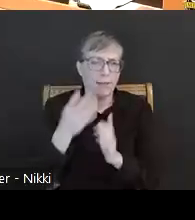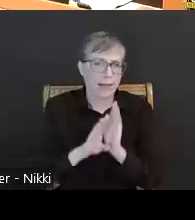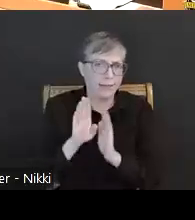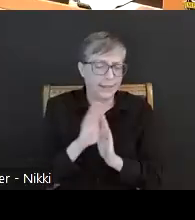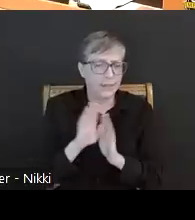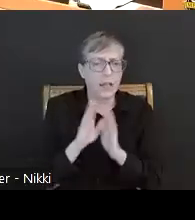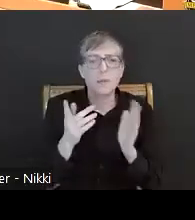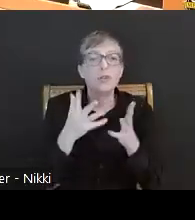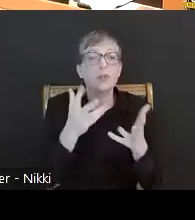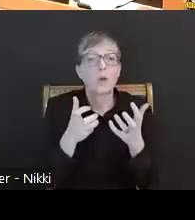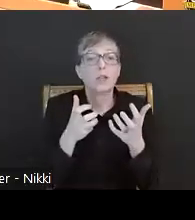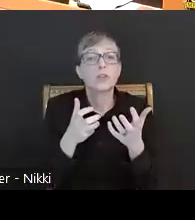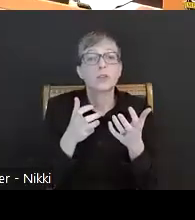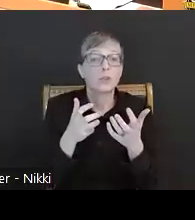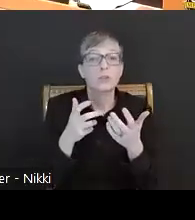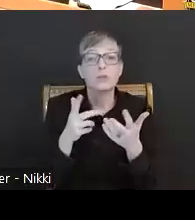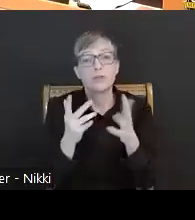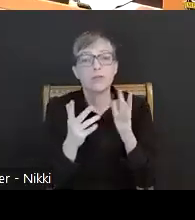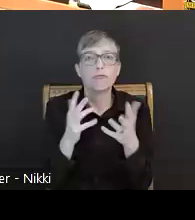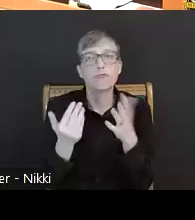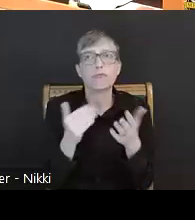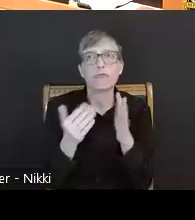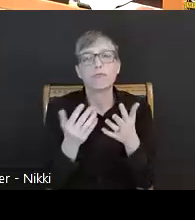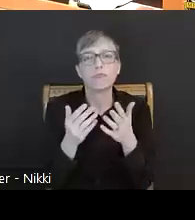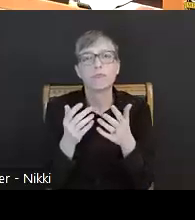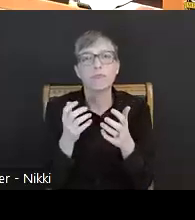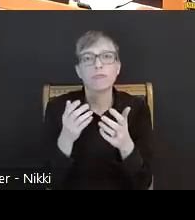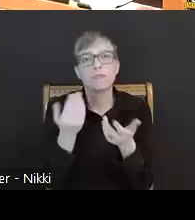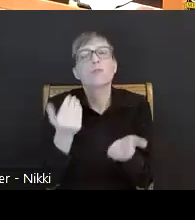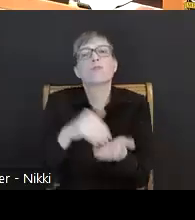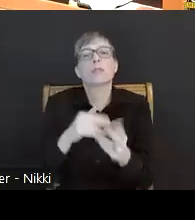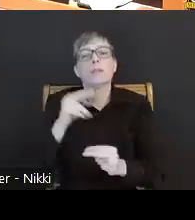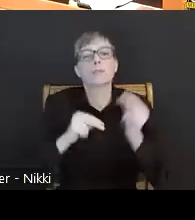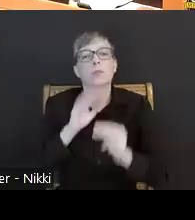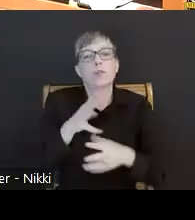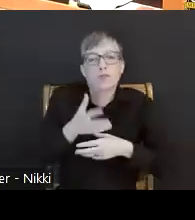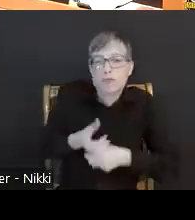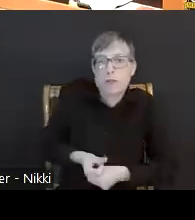herself recognizing her own worth and feeling empowered to express herself and then about a